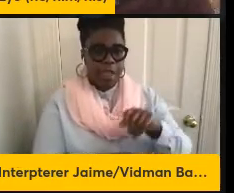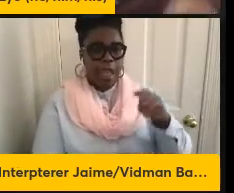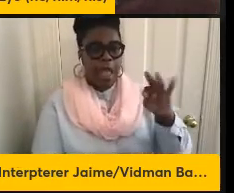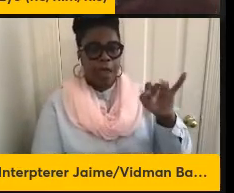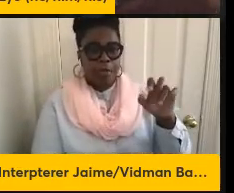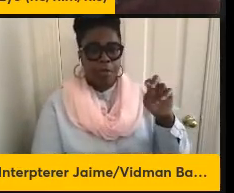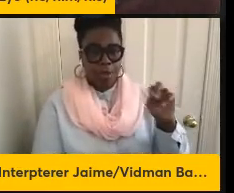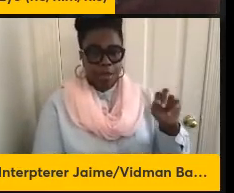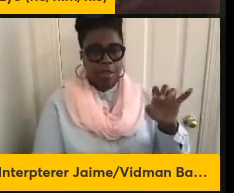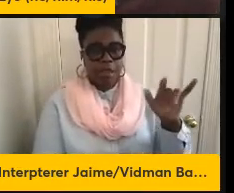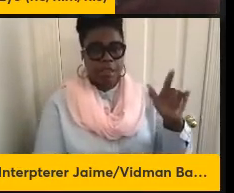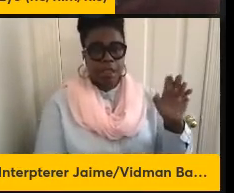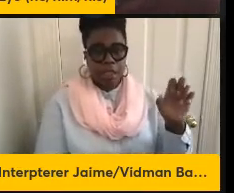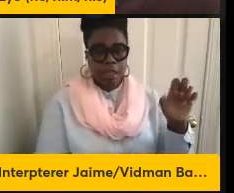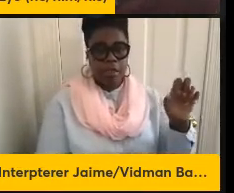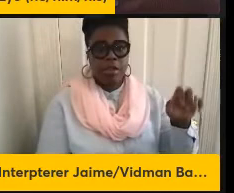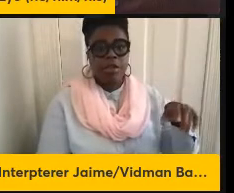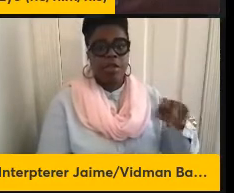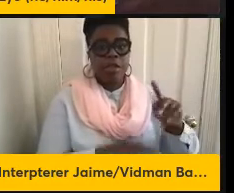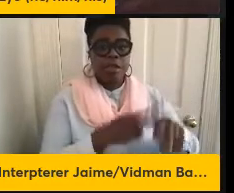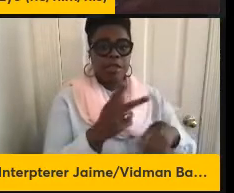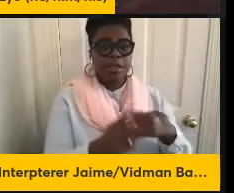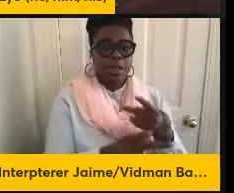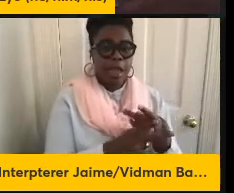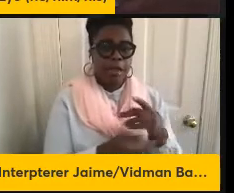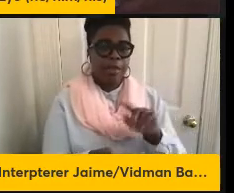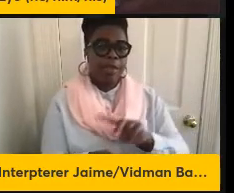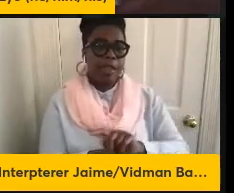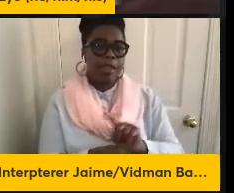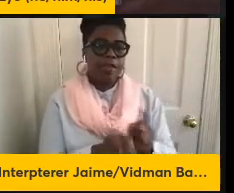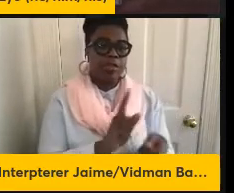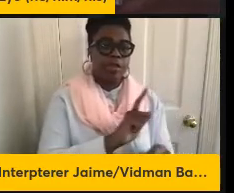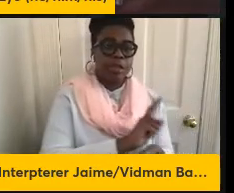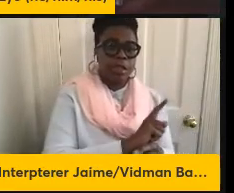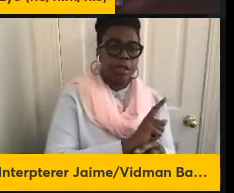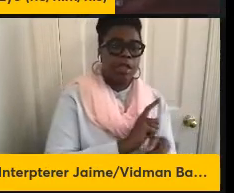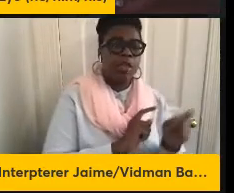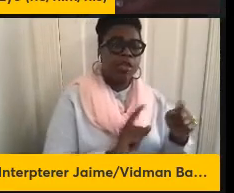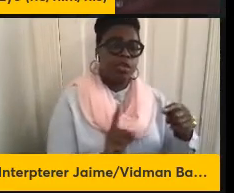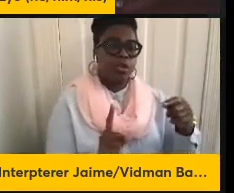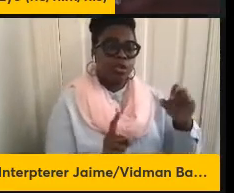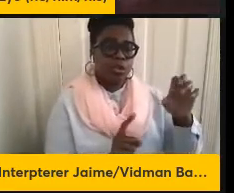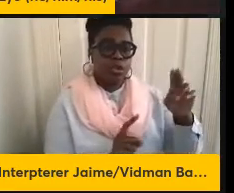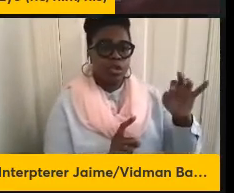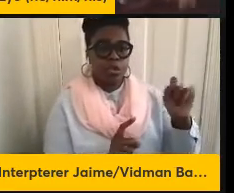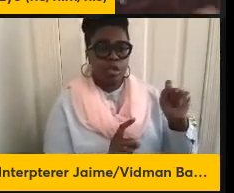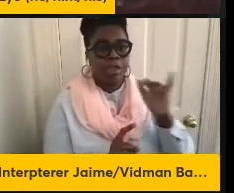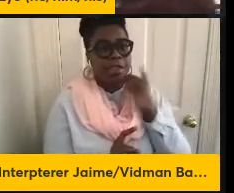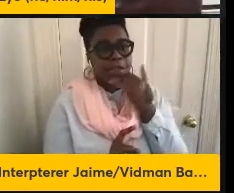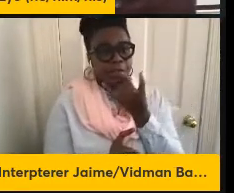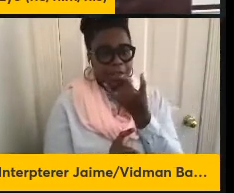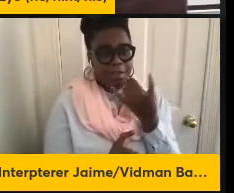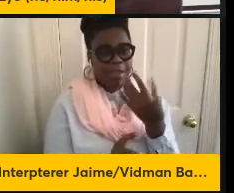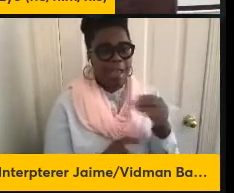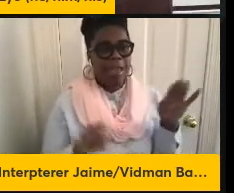we think may translate to the circuit defects and then subsequently to the behavioral defects, and we're going to be